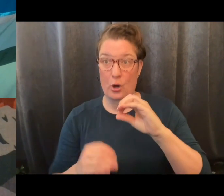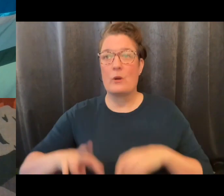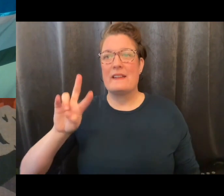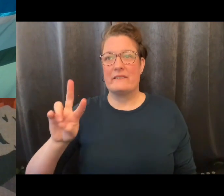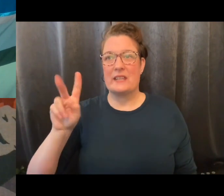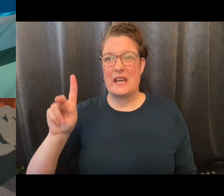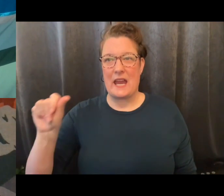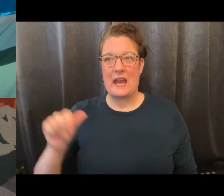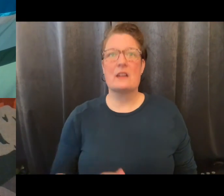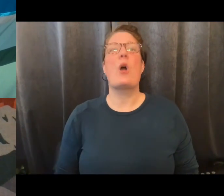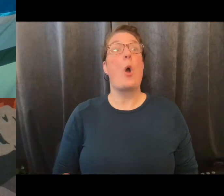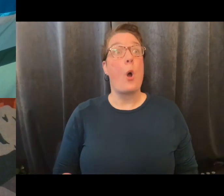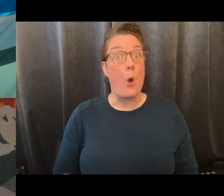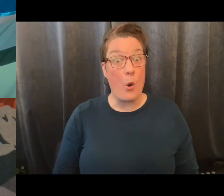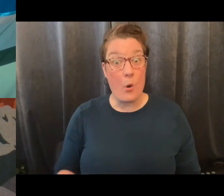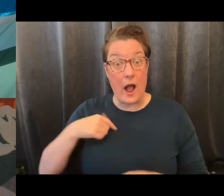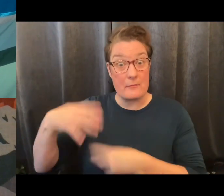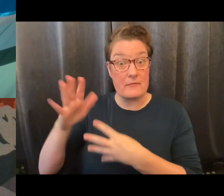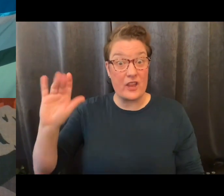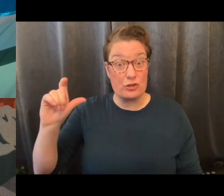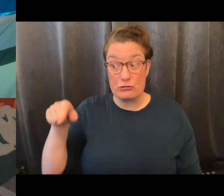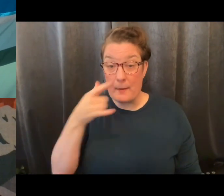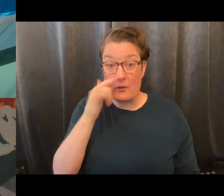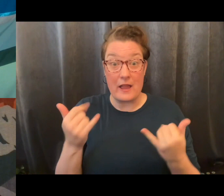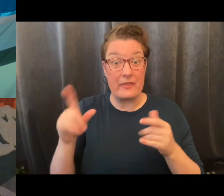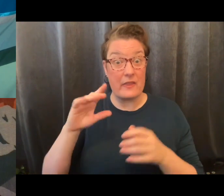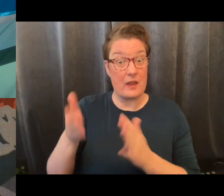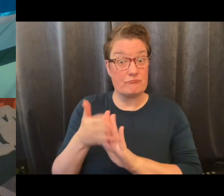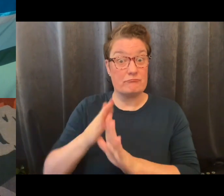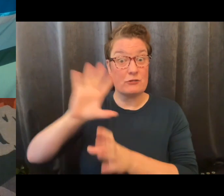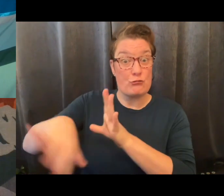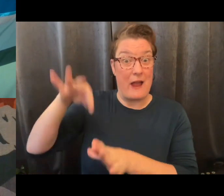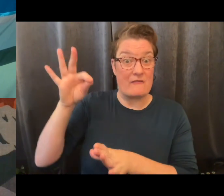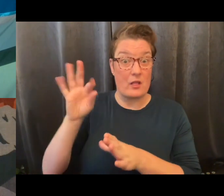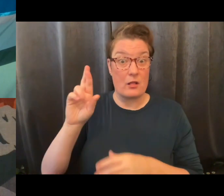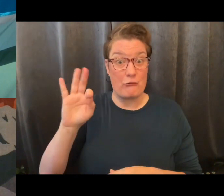I'm just seeing on their Instagram they're doing a raffle right now. Nomy: Oh my gosh. Rebekah: So you should buy like 10 tickets.